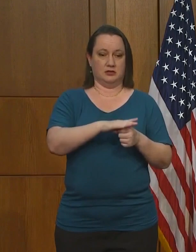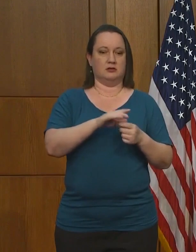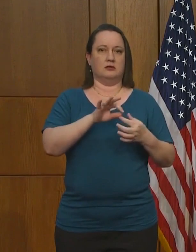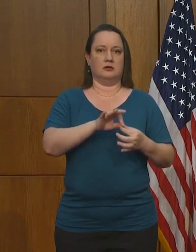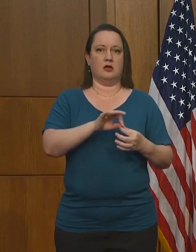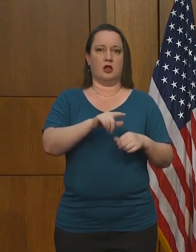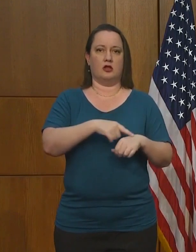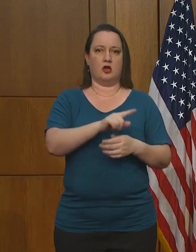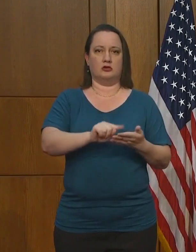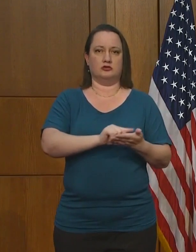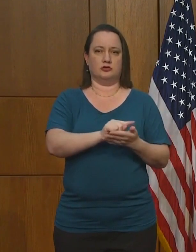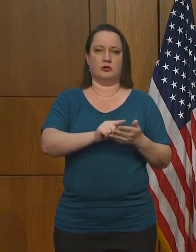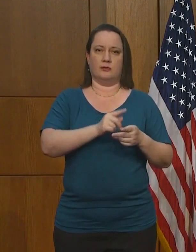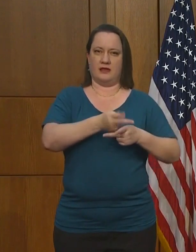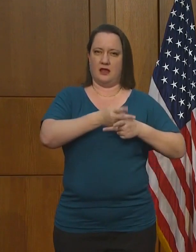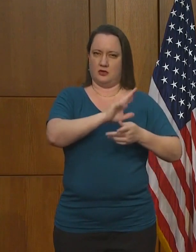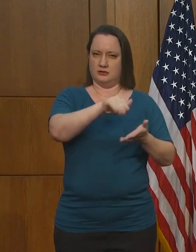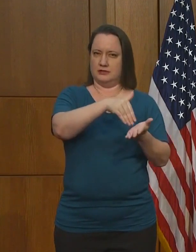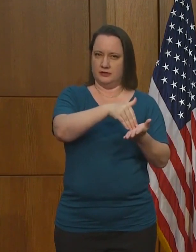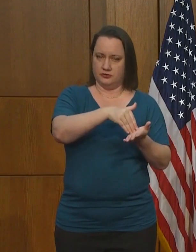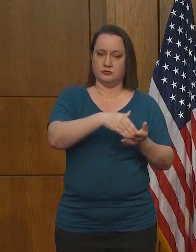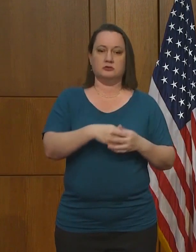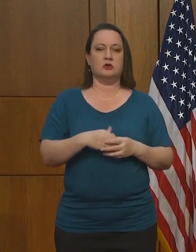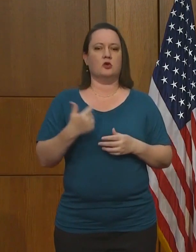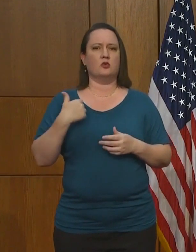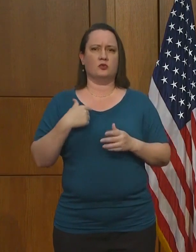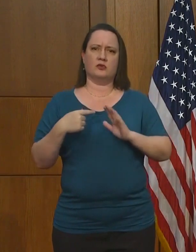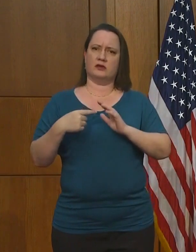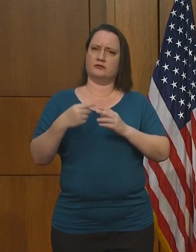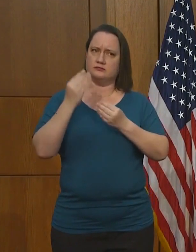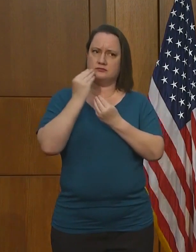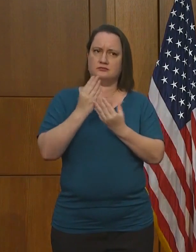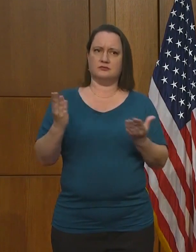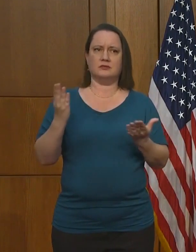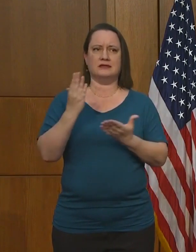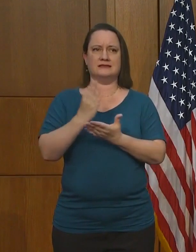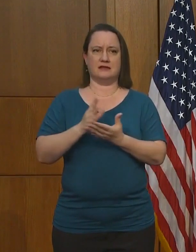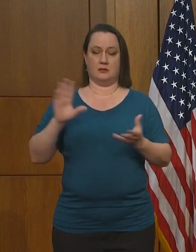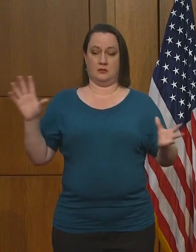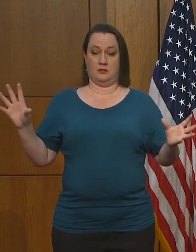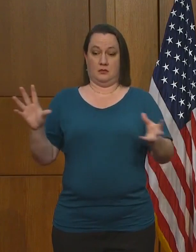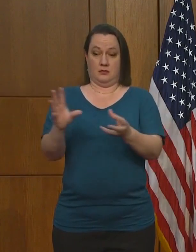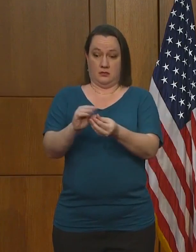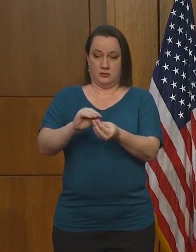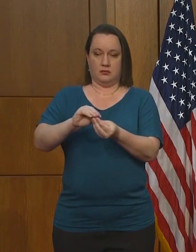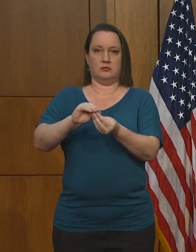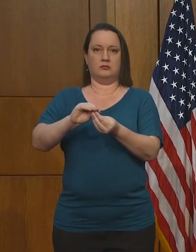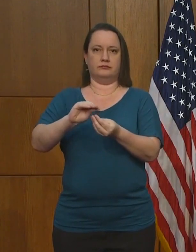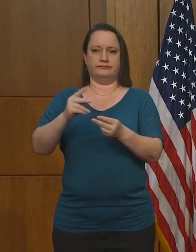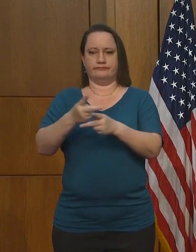QUESTIONS AROUND OUR POINT PROBABLY SURVEY IN LONG CARE- WHAT WE'VE SHARED SOME